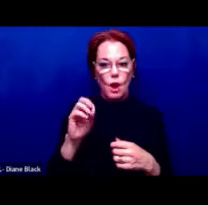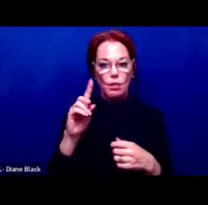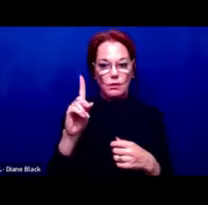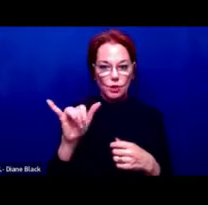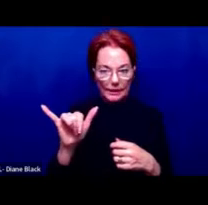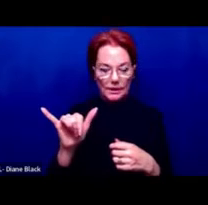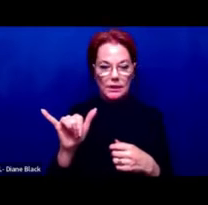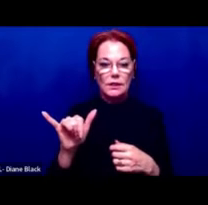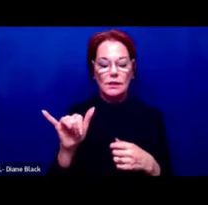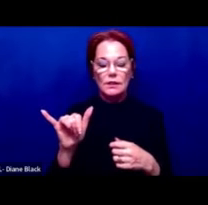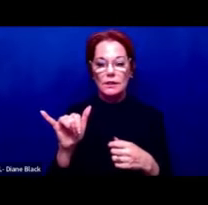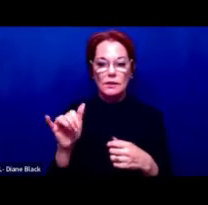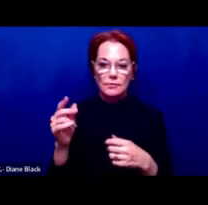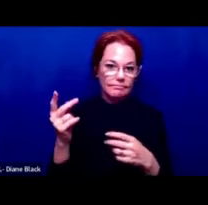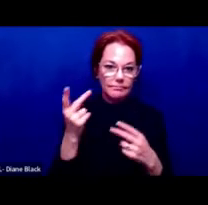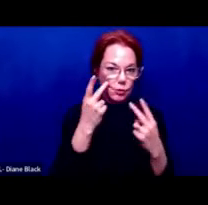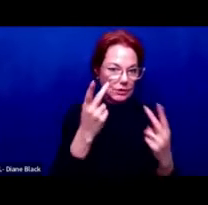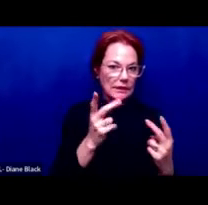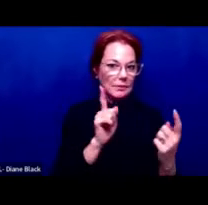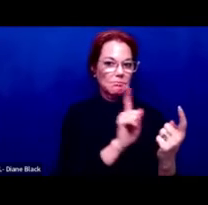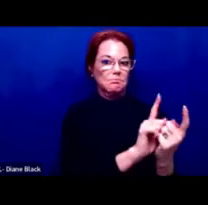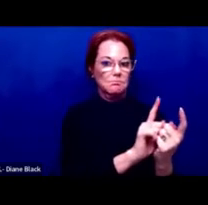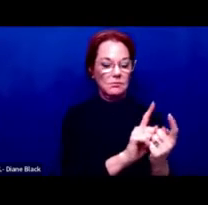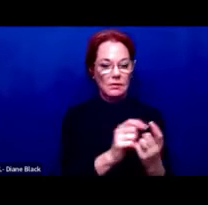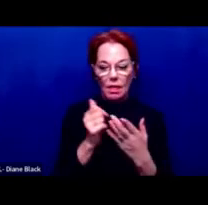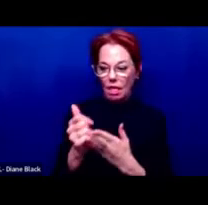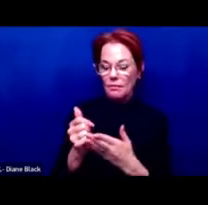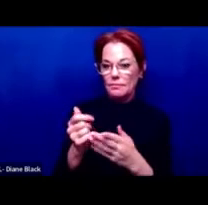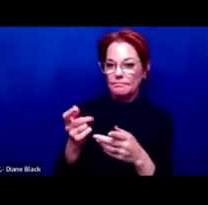you know, vascular or, you know, conditions neurological